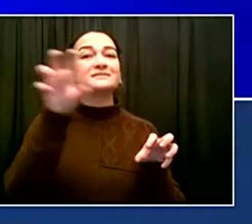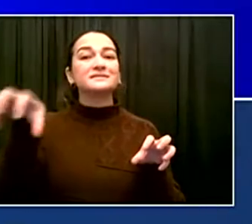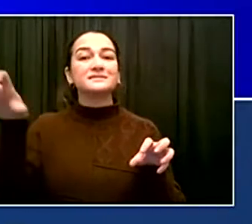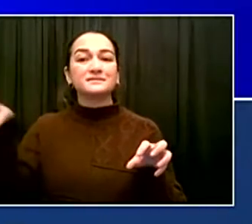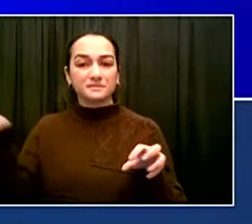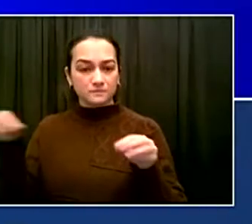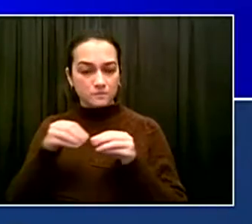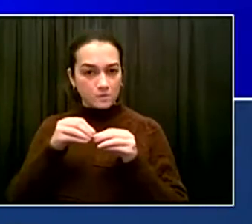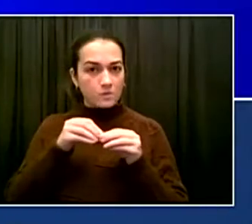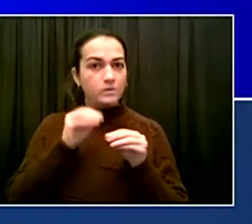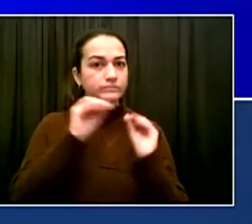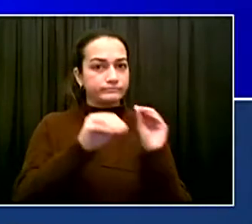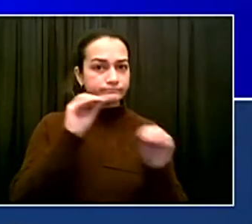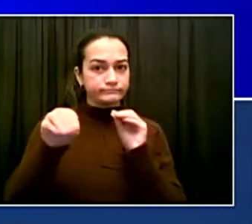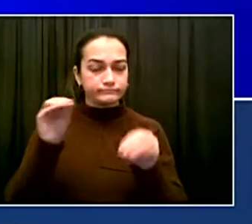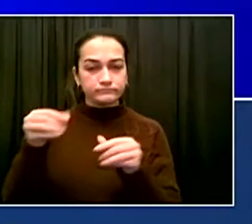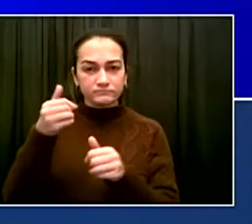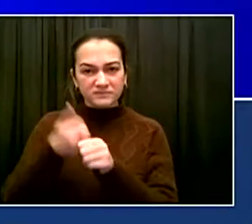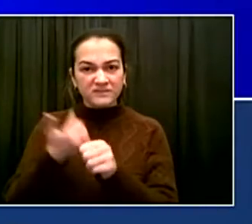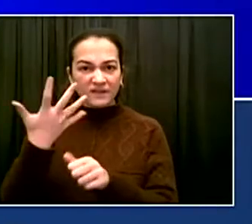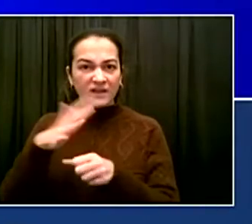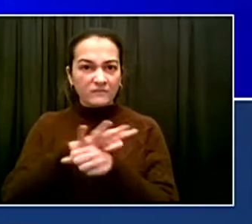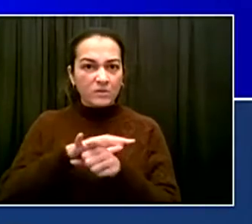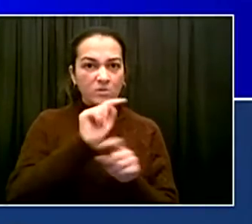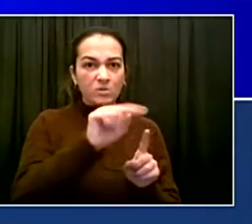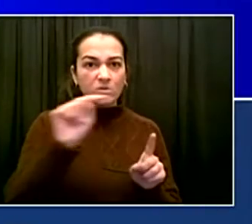YOU WILL BE SEEING MORE AT-HOME